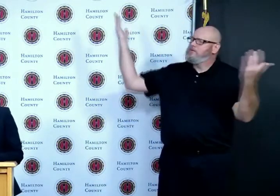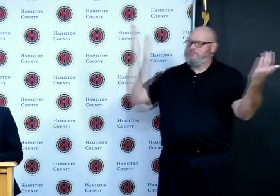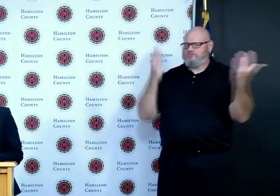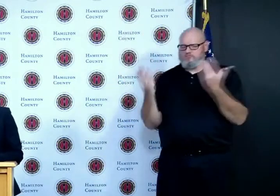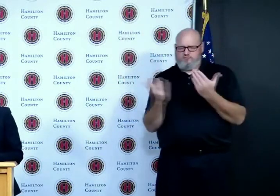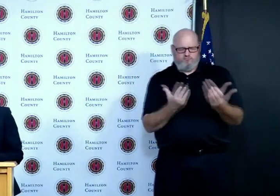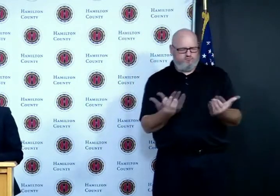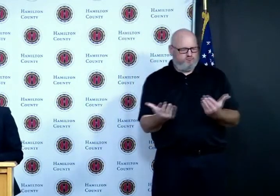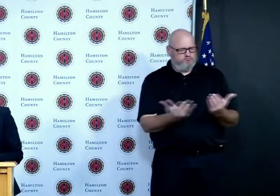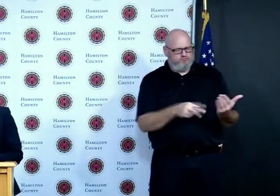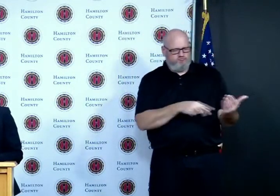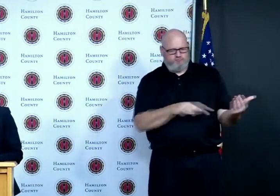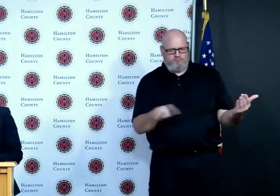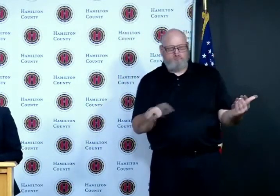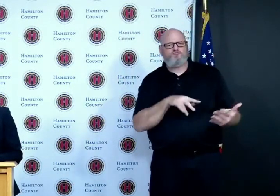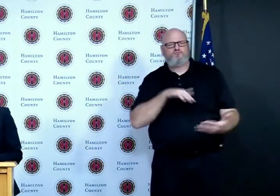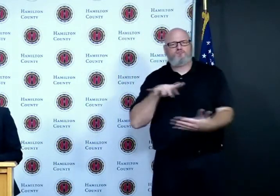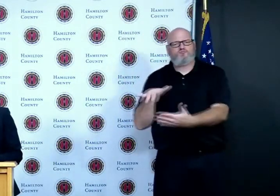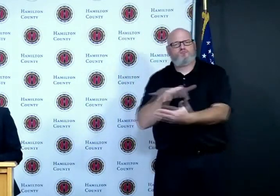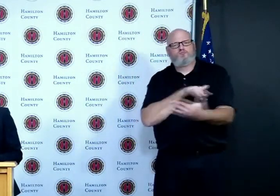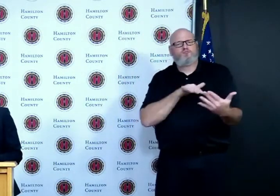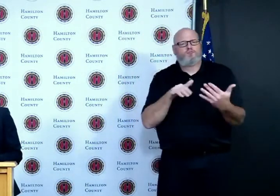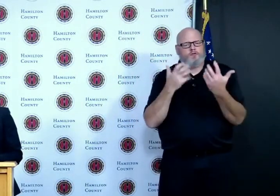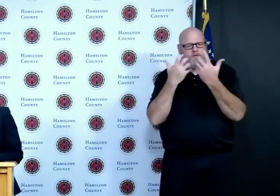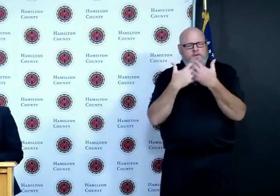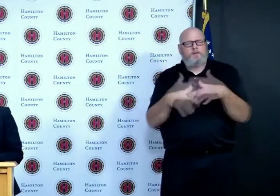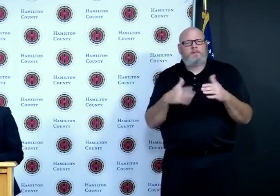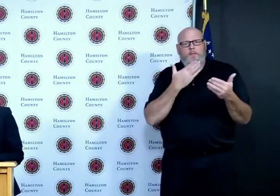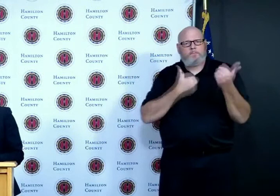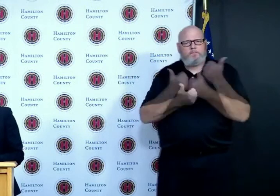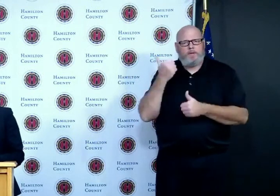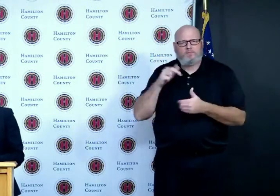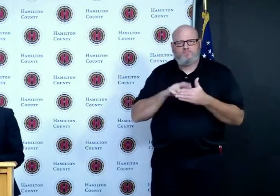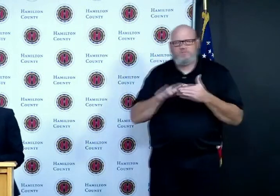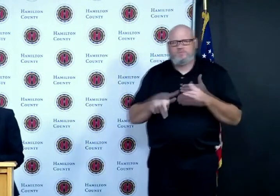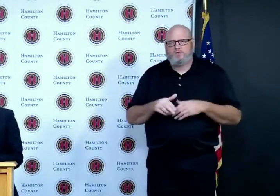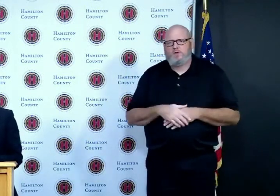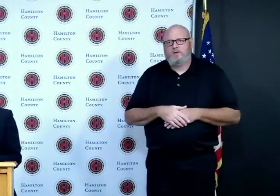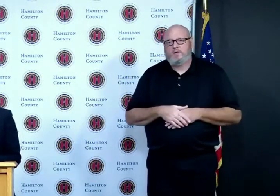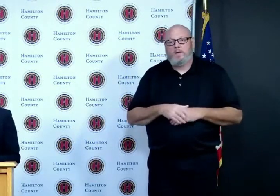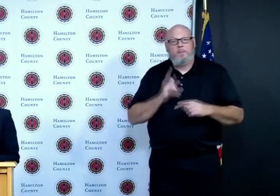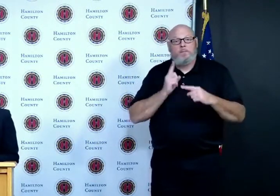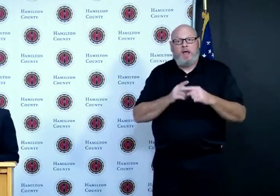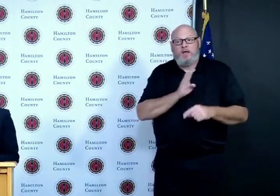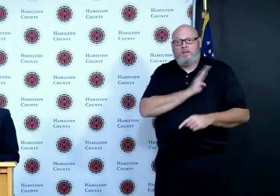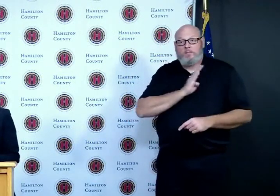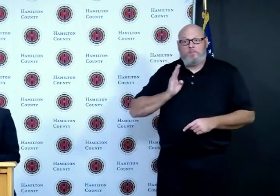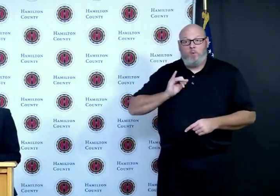have import input input from the board on any particular criteria they would like to see so